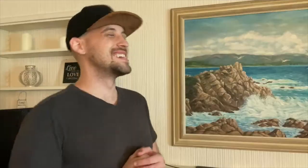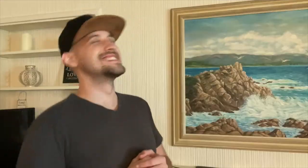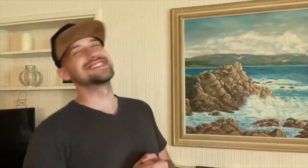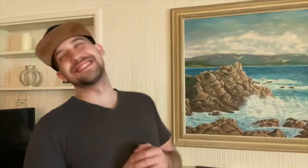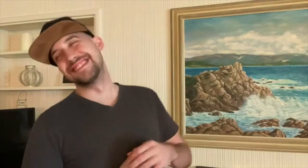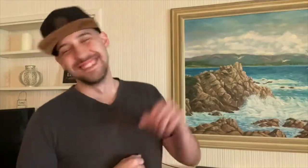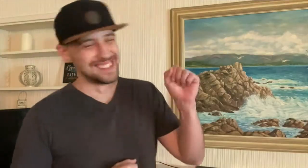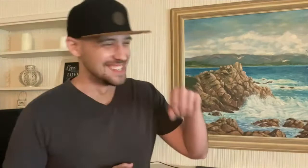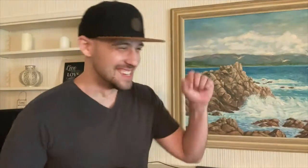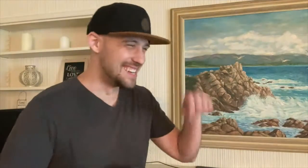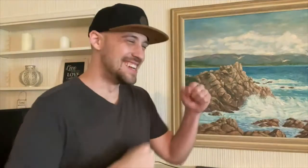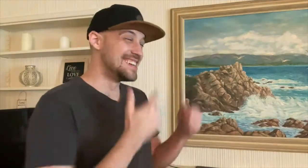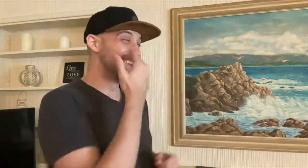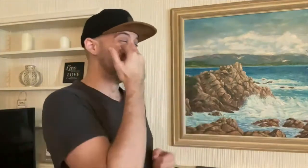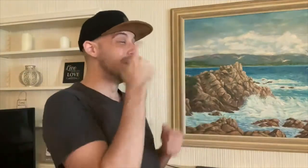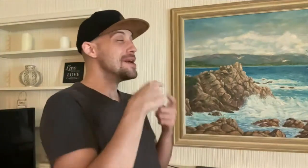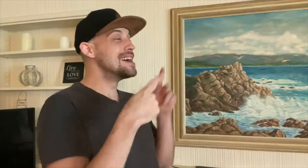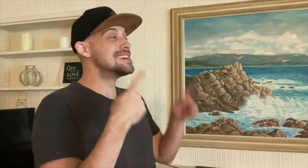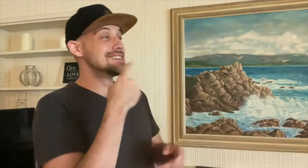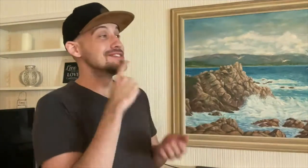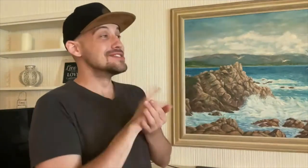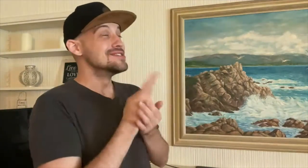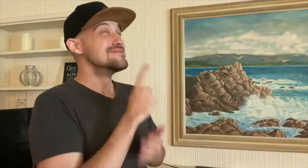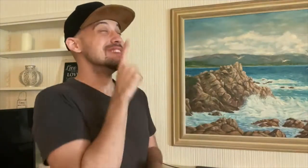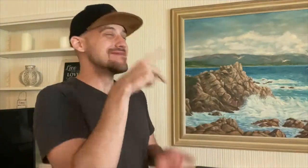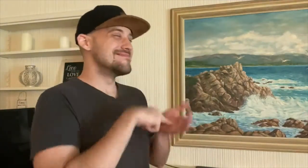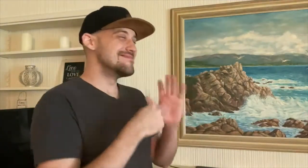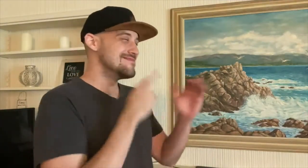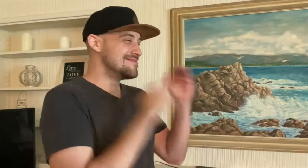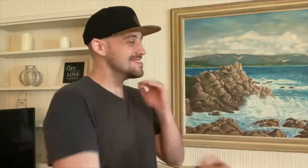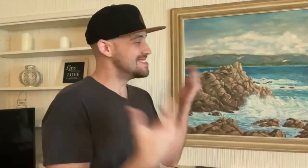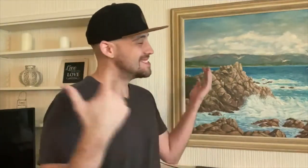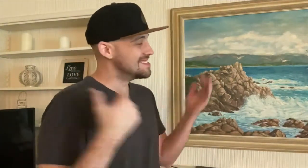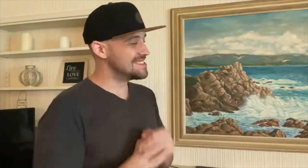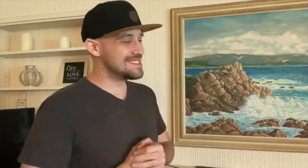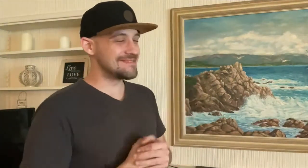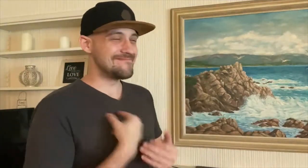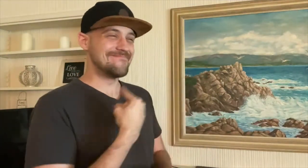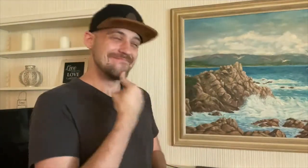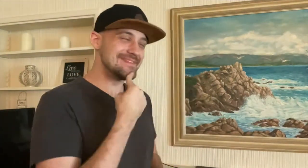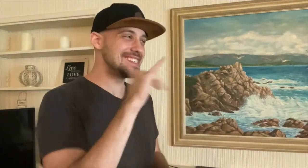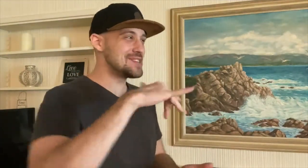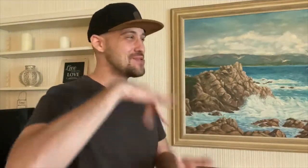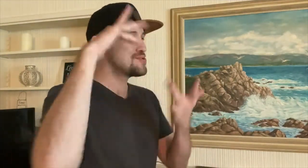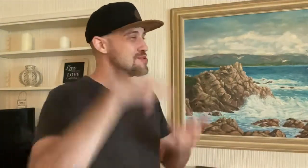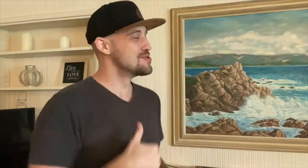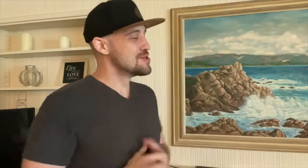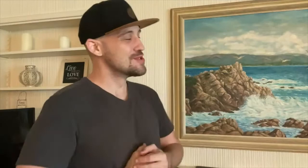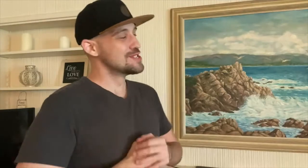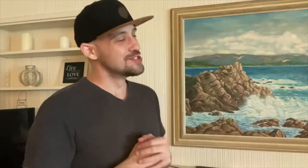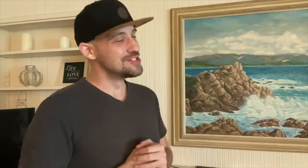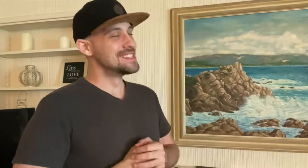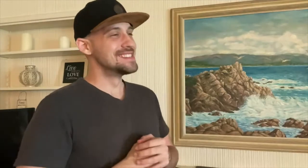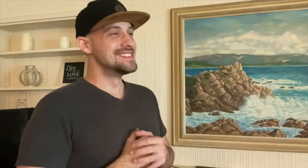Lol, yes. Rathskeller when they just meant the kitchen. I do miss their smoothies, though.